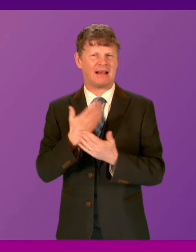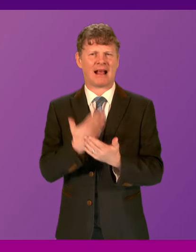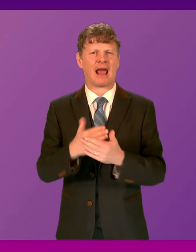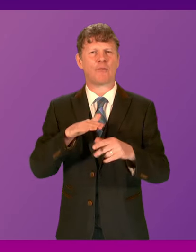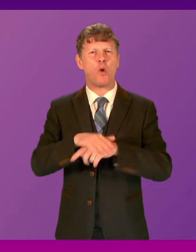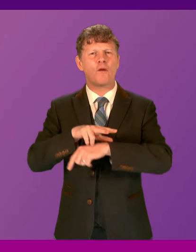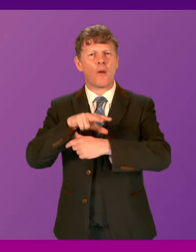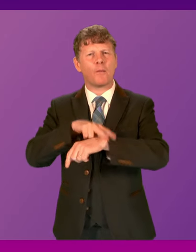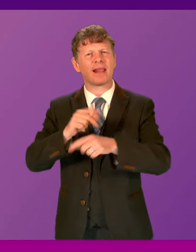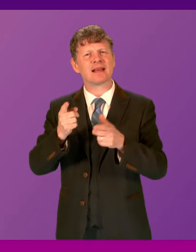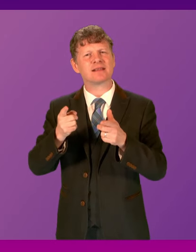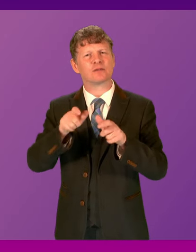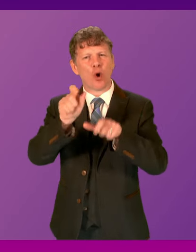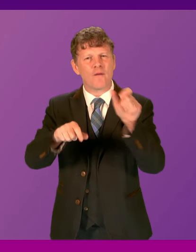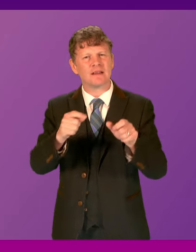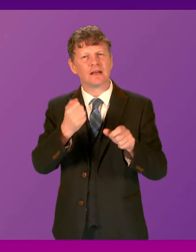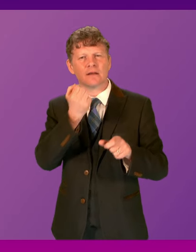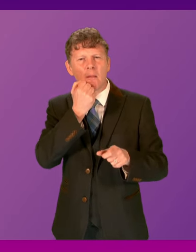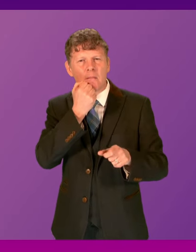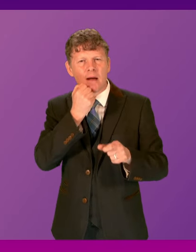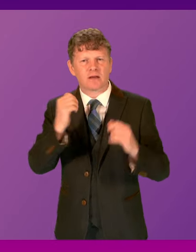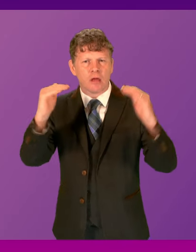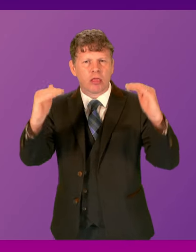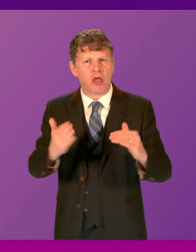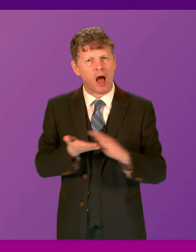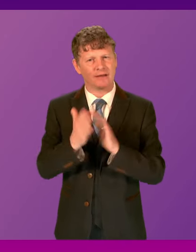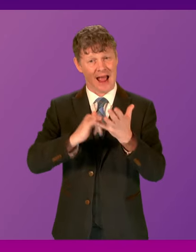numbers under the Scottish National Party Government. Under the SNP Government,